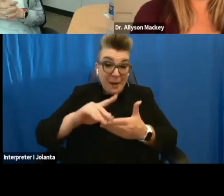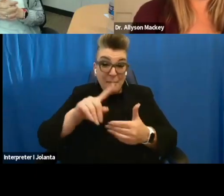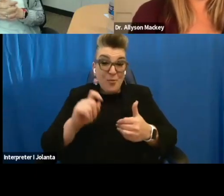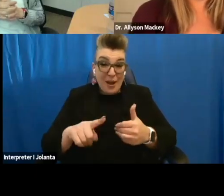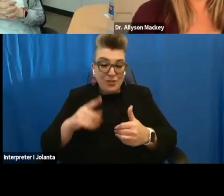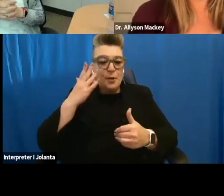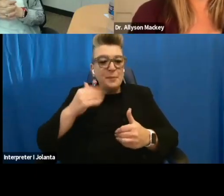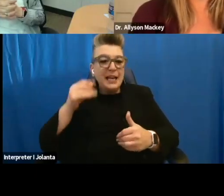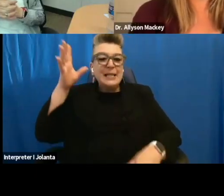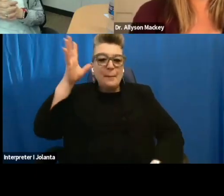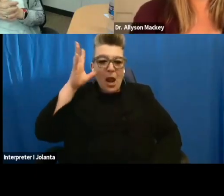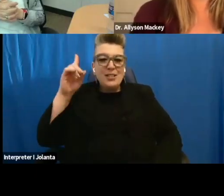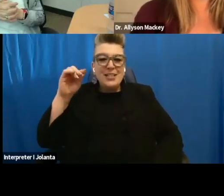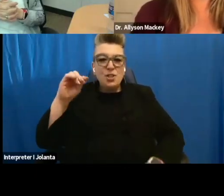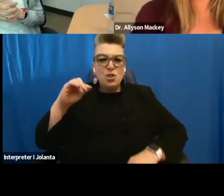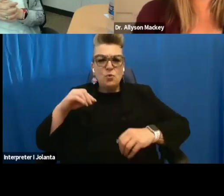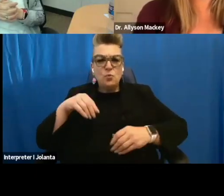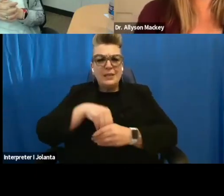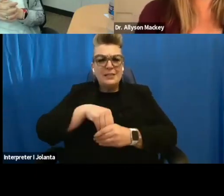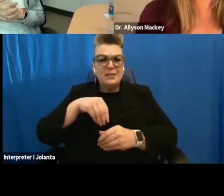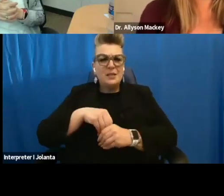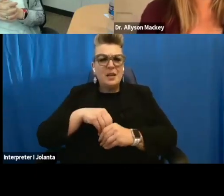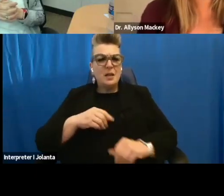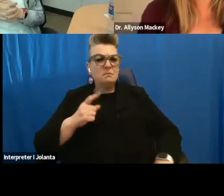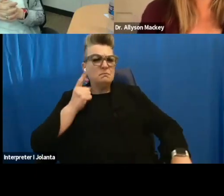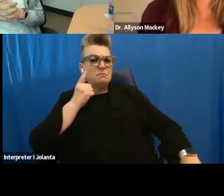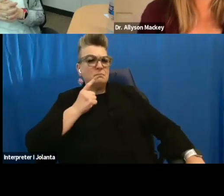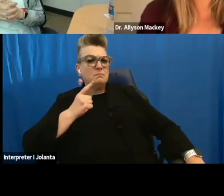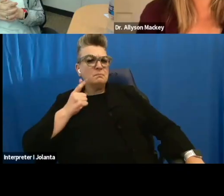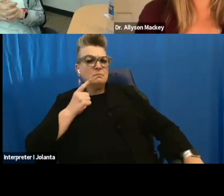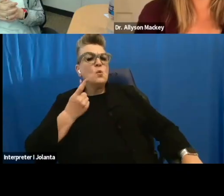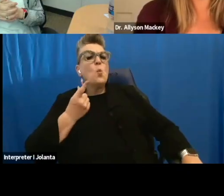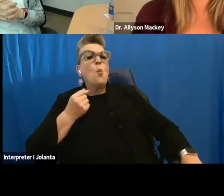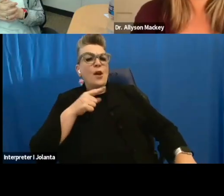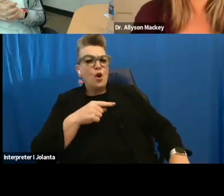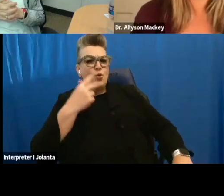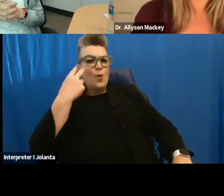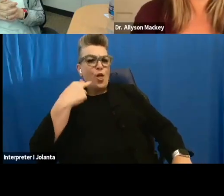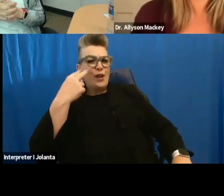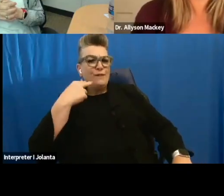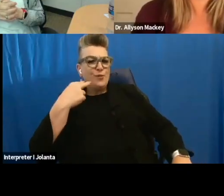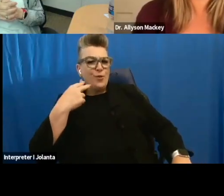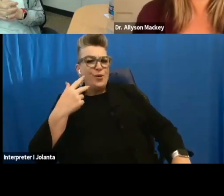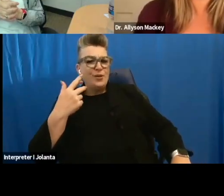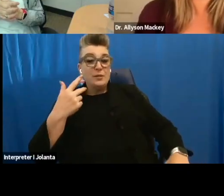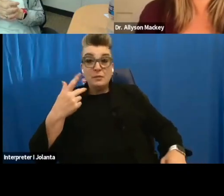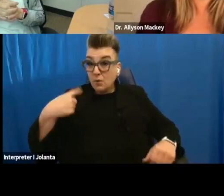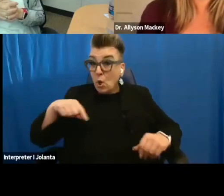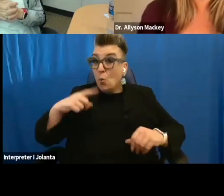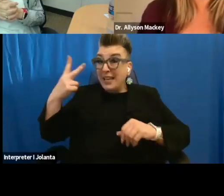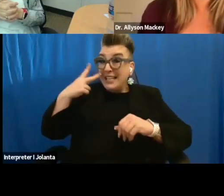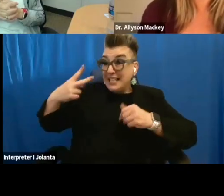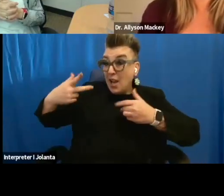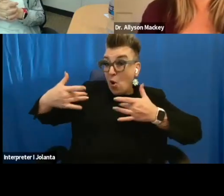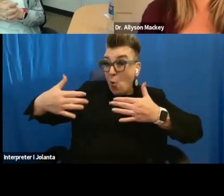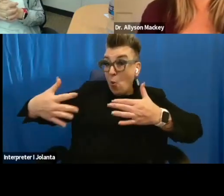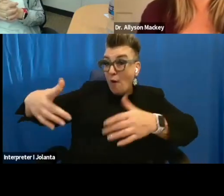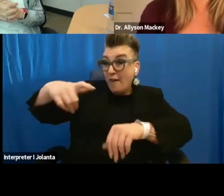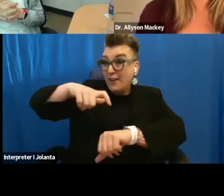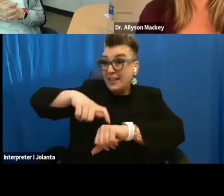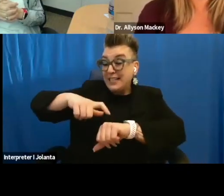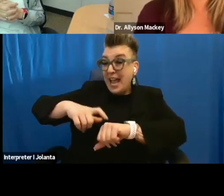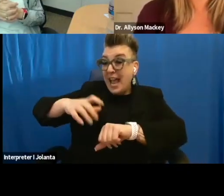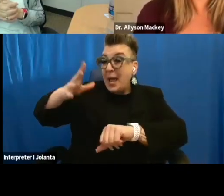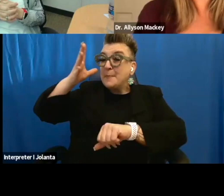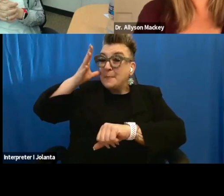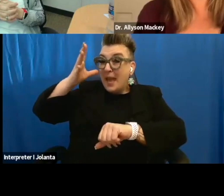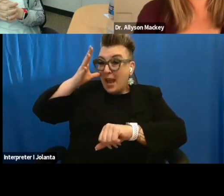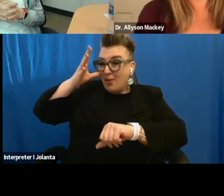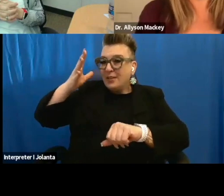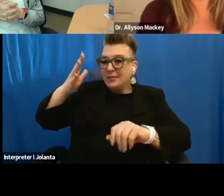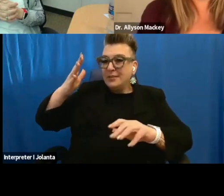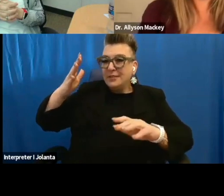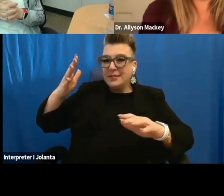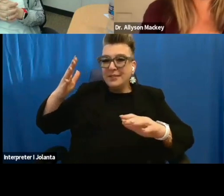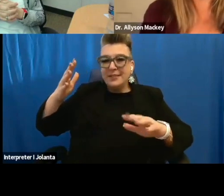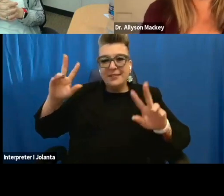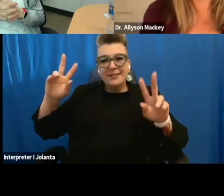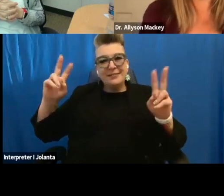for um but we sort of see over time um that parents sort of uh talk less over two weeks